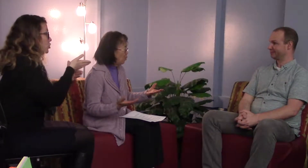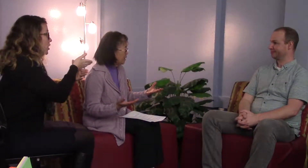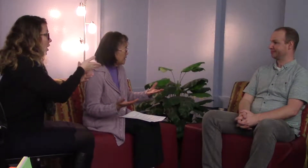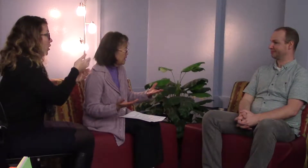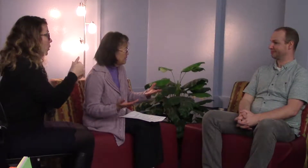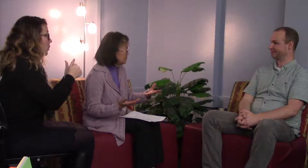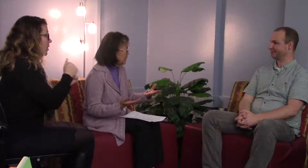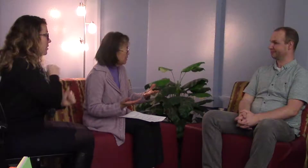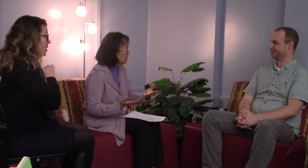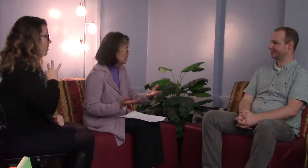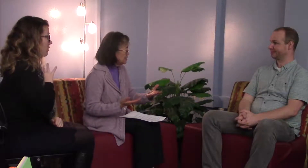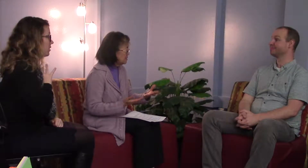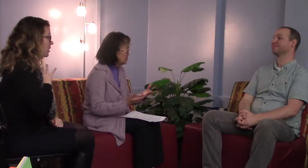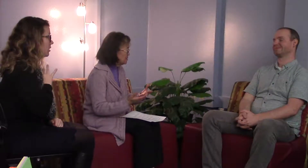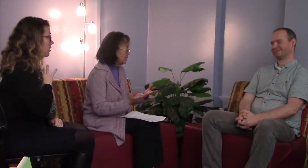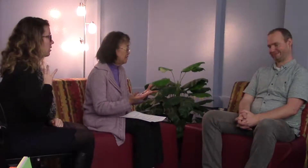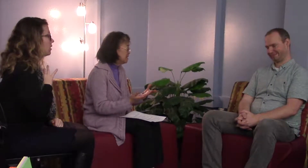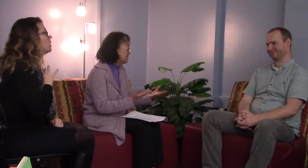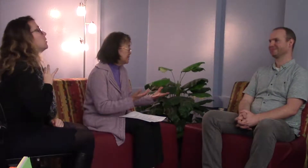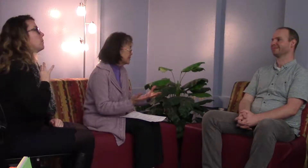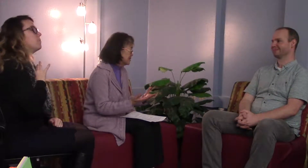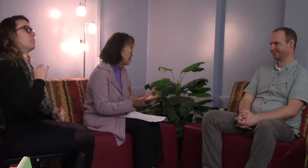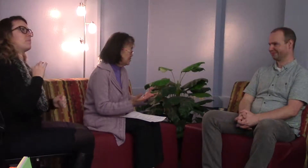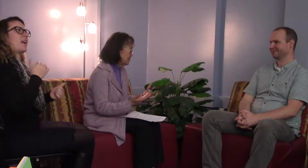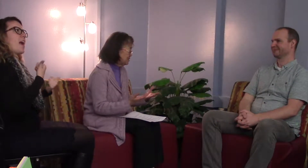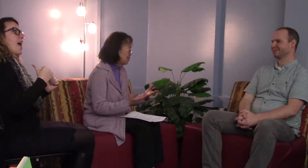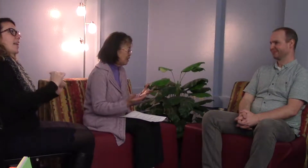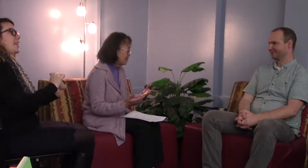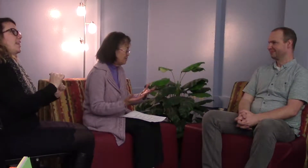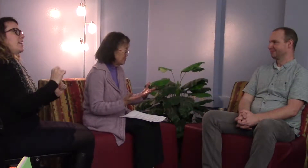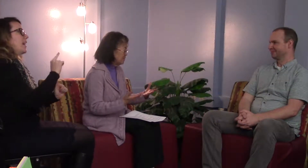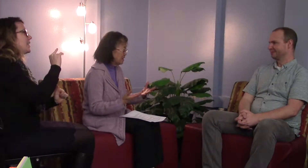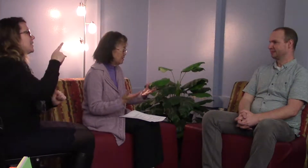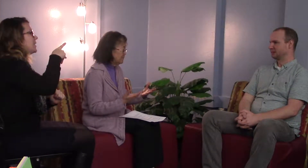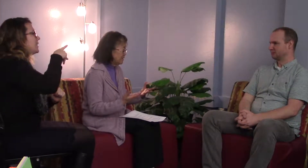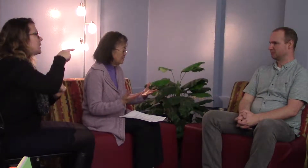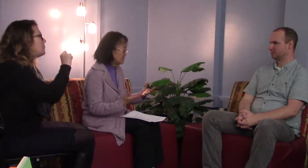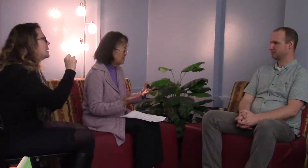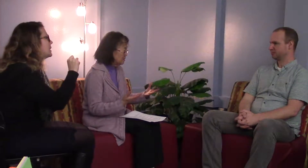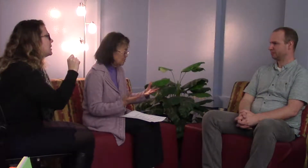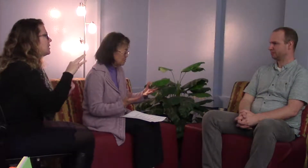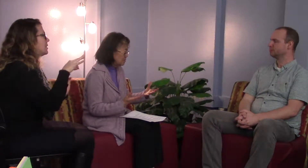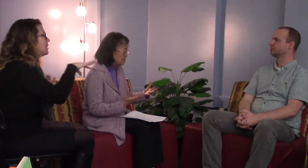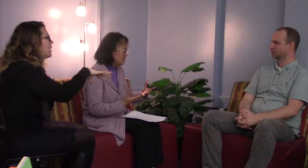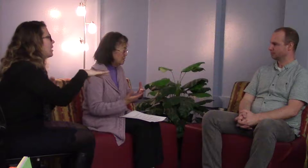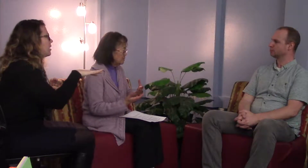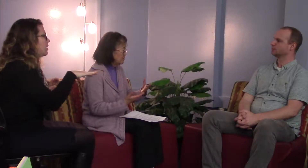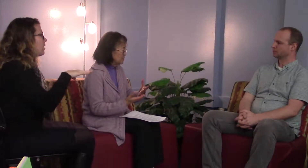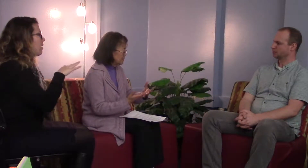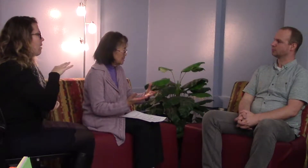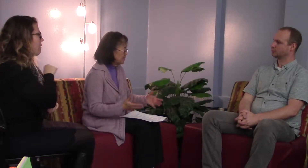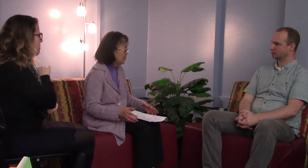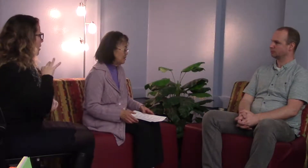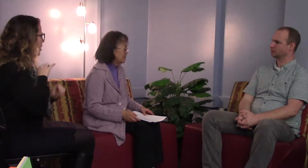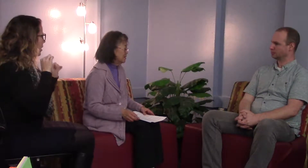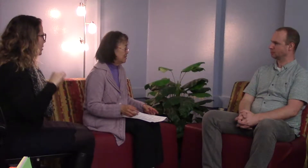What can the faculty -- any tips you could share -- what can the faculty do to support?